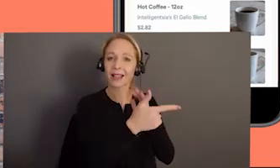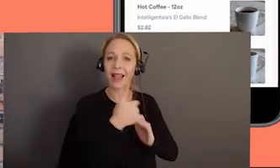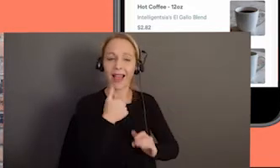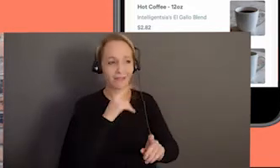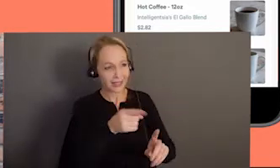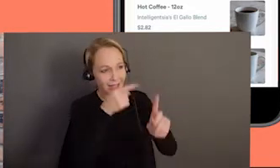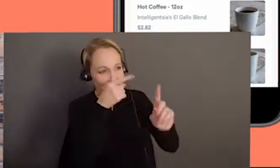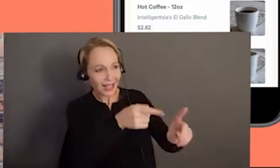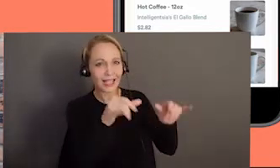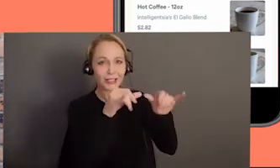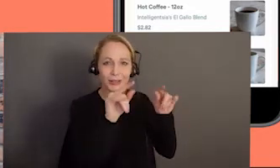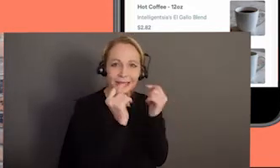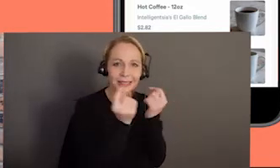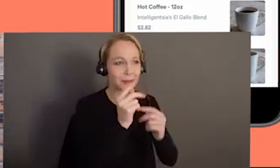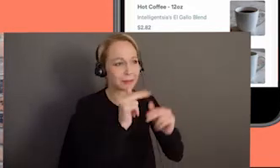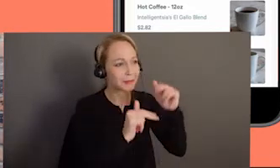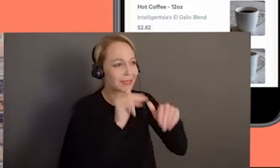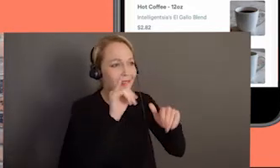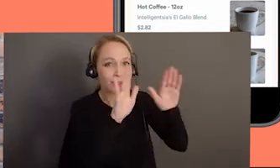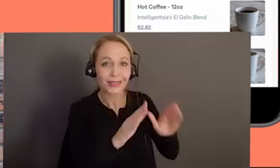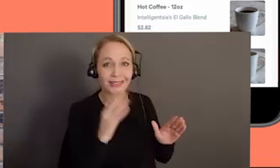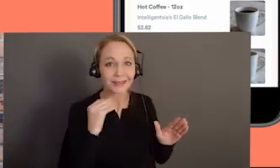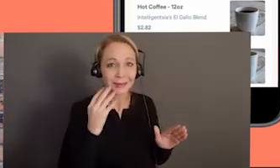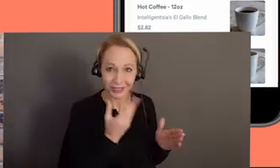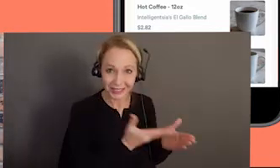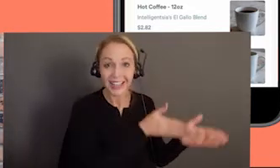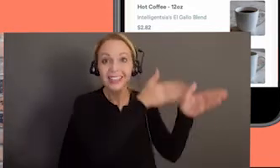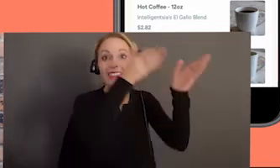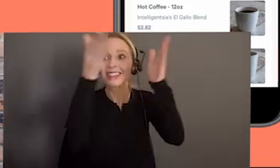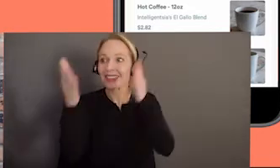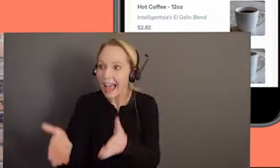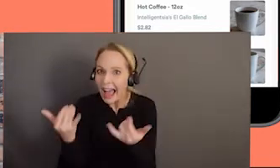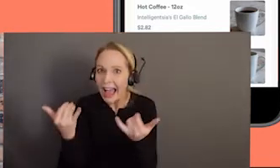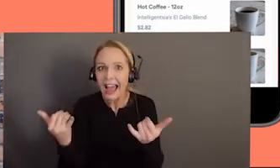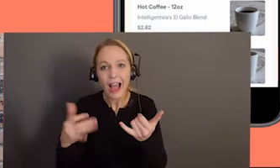TEAM TO BUILD THESE EXPERIENCES INTO A PLACE THAT THE